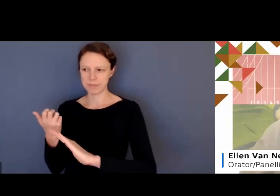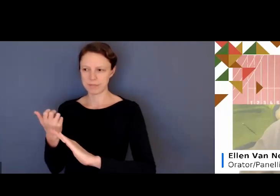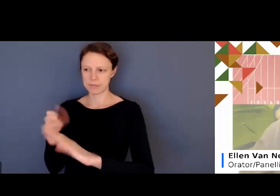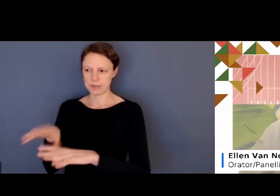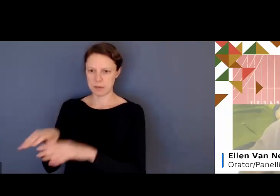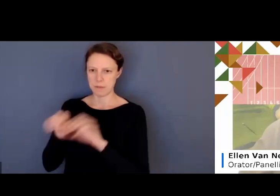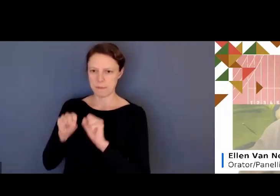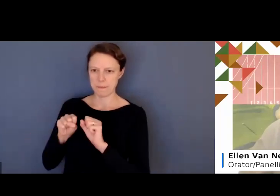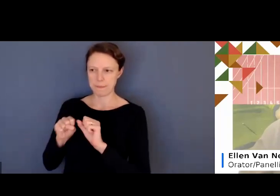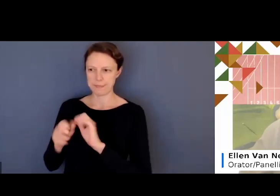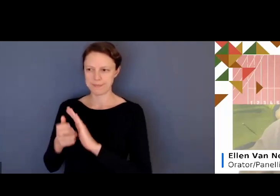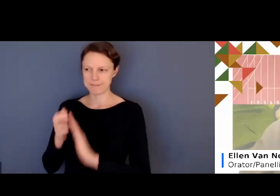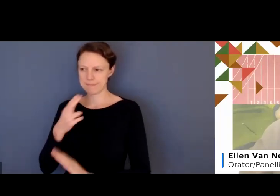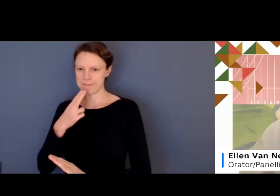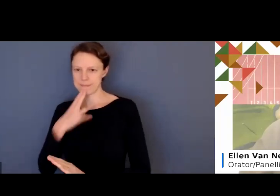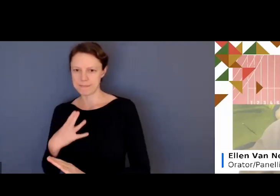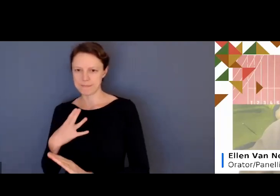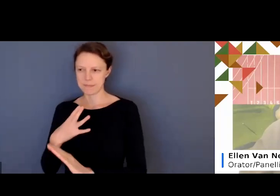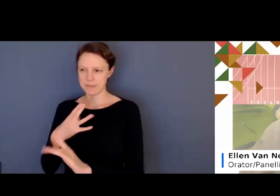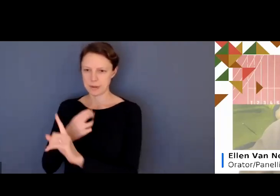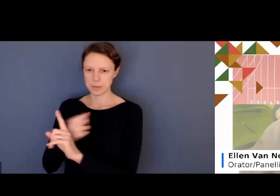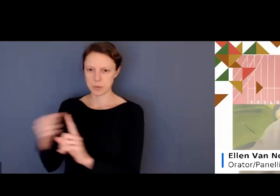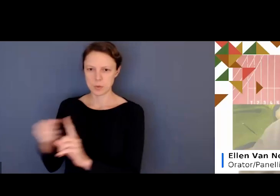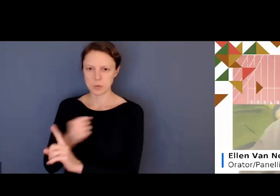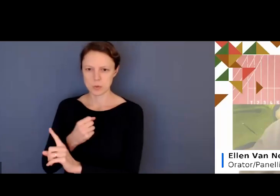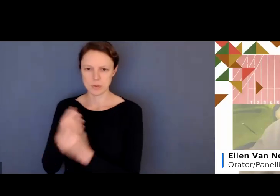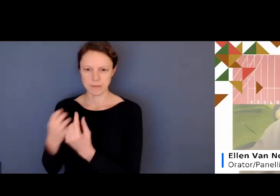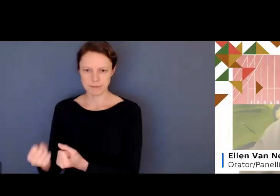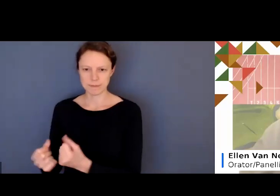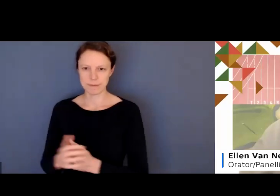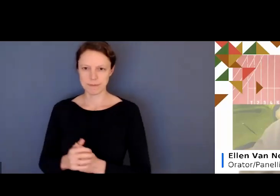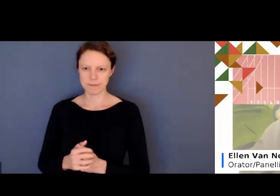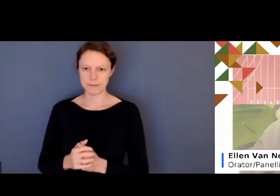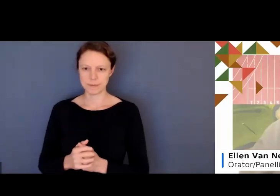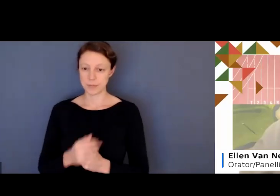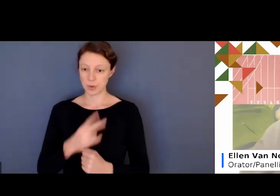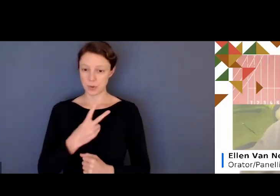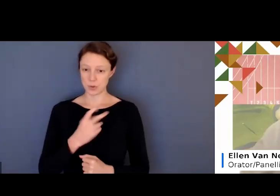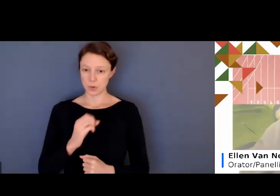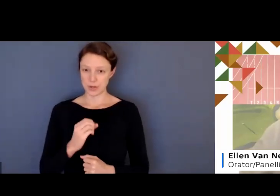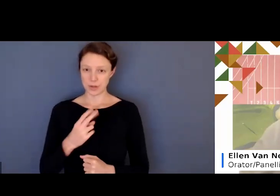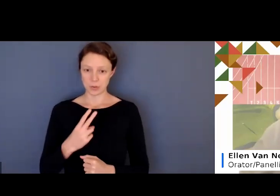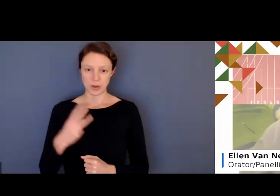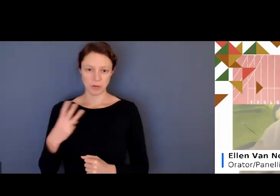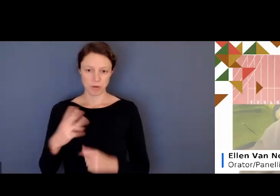and abuse. It is 2023 and we haven't managed to stamp out